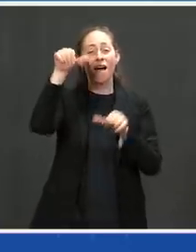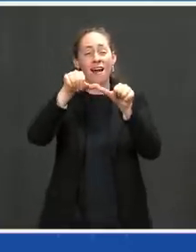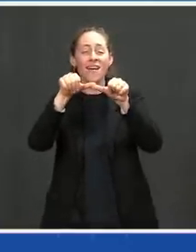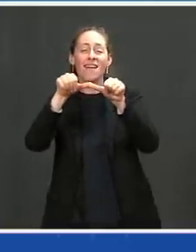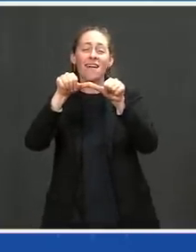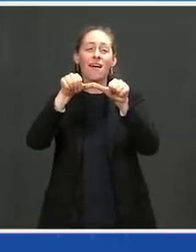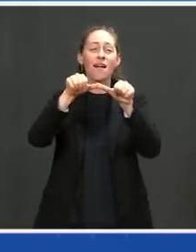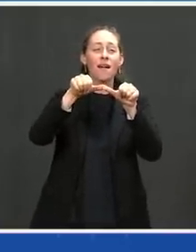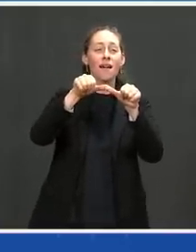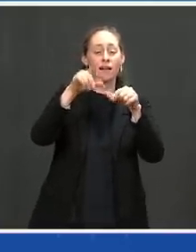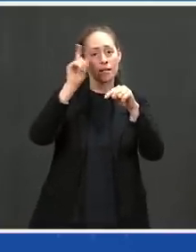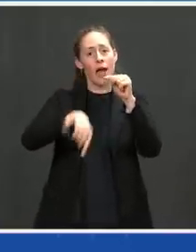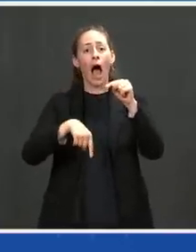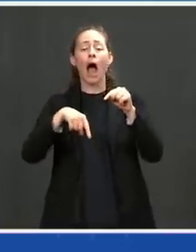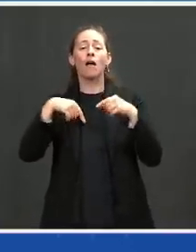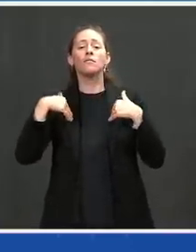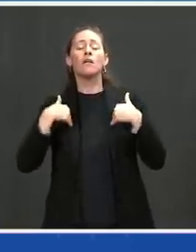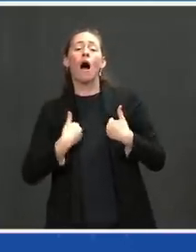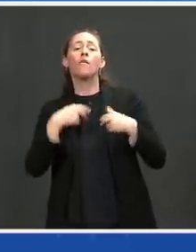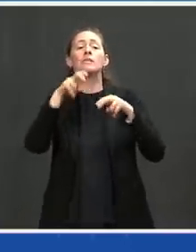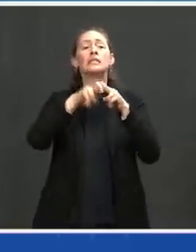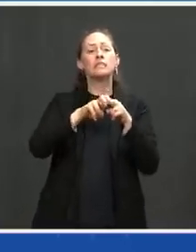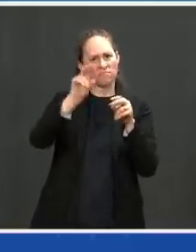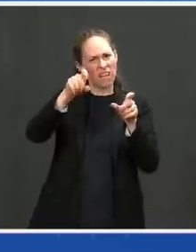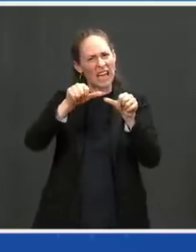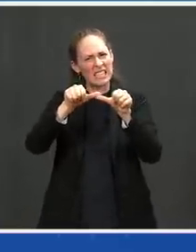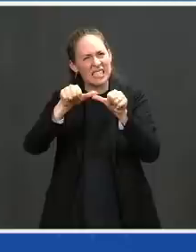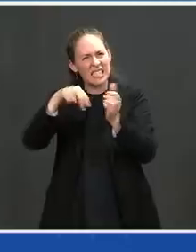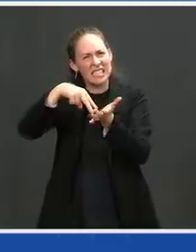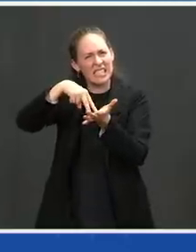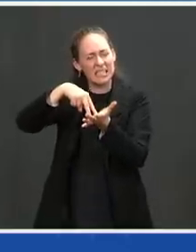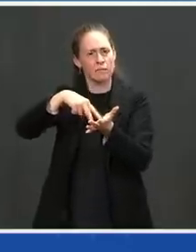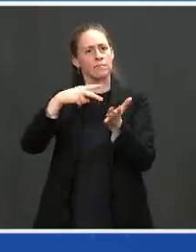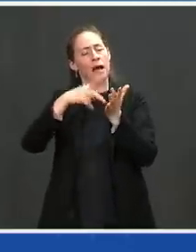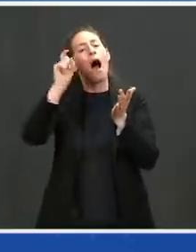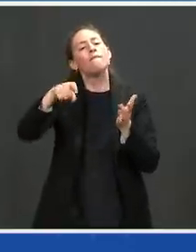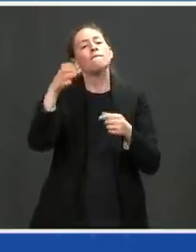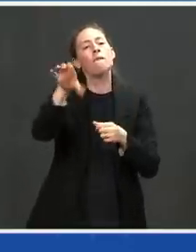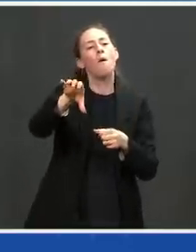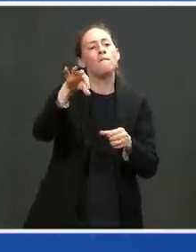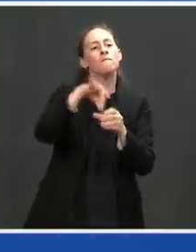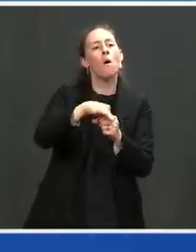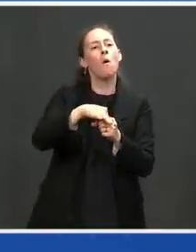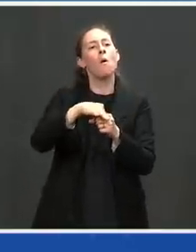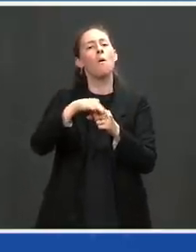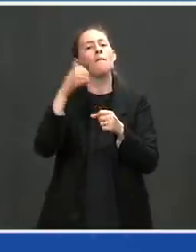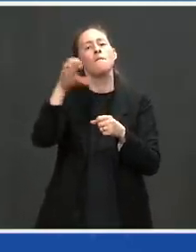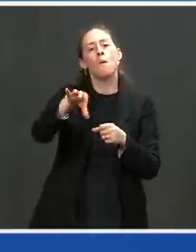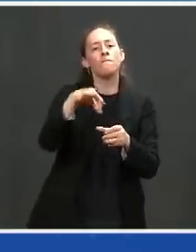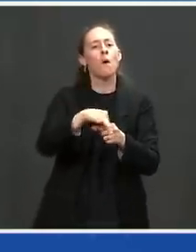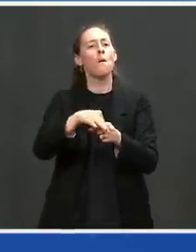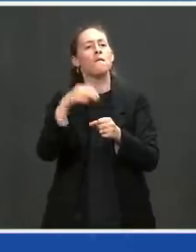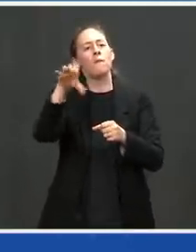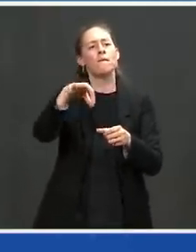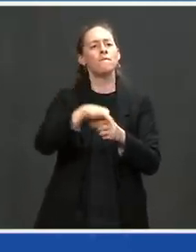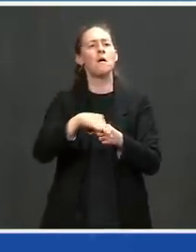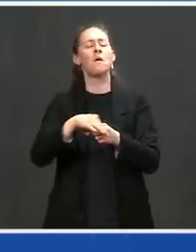Filibusters broke down, and we were able to break the filibuster, get a quorum, and vote. So I strongly support moving in that direction,